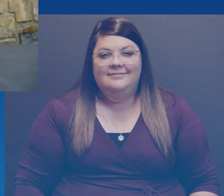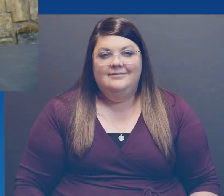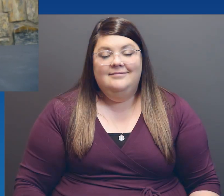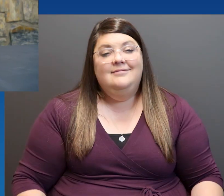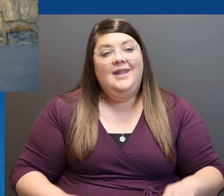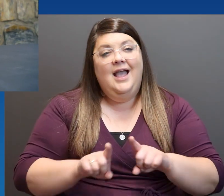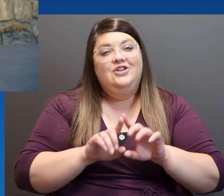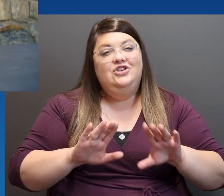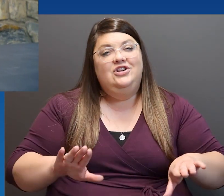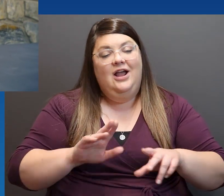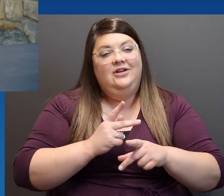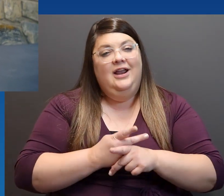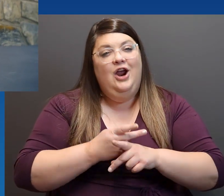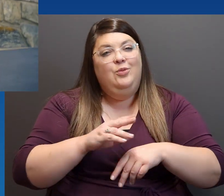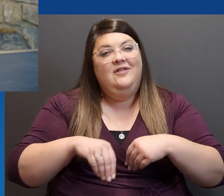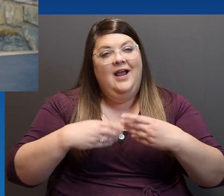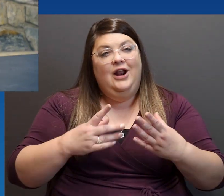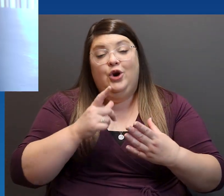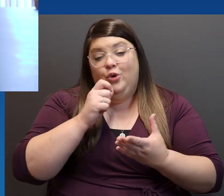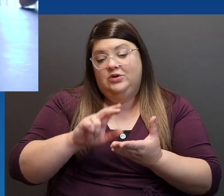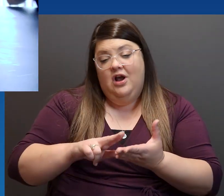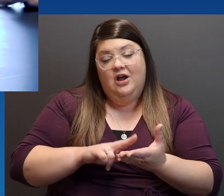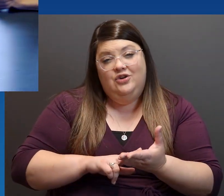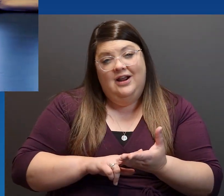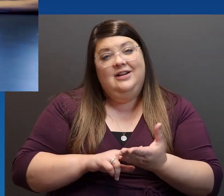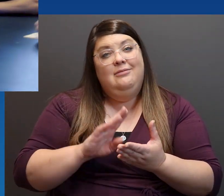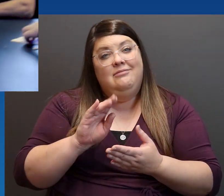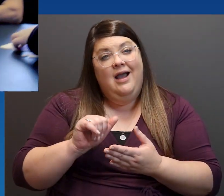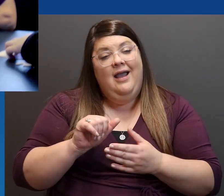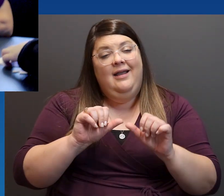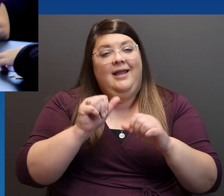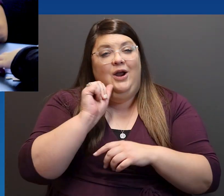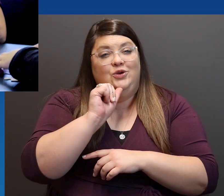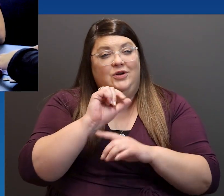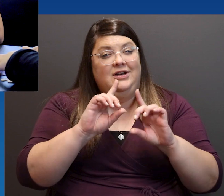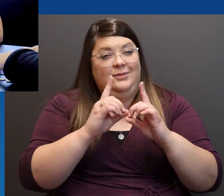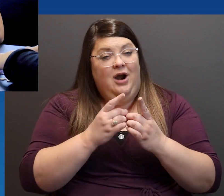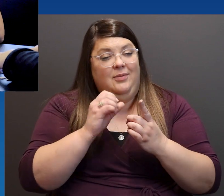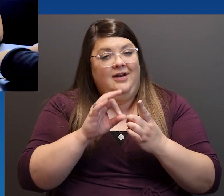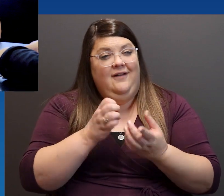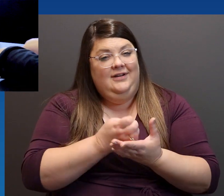[Instructor] As a child care provider who is contracted by the Arizona Department of Economic Security or DES,